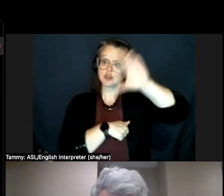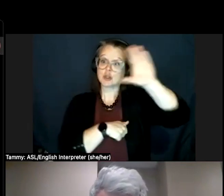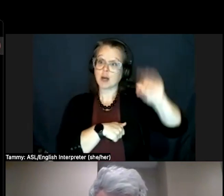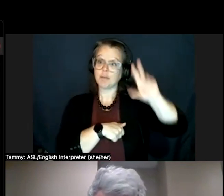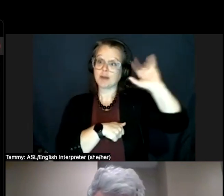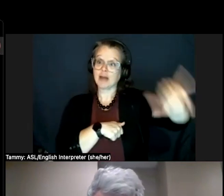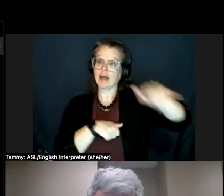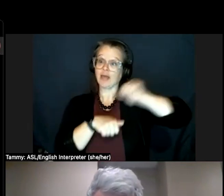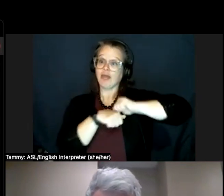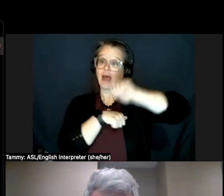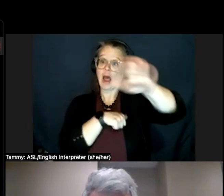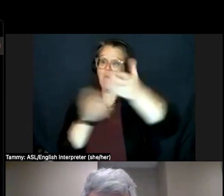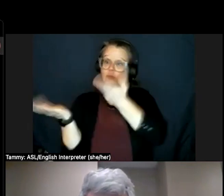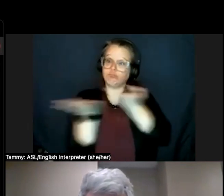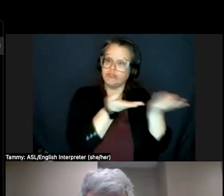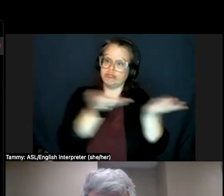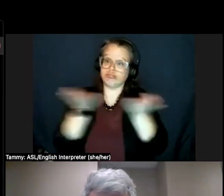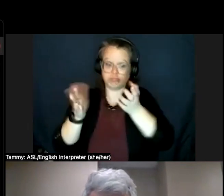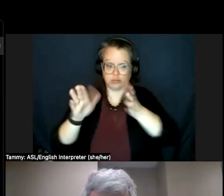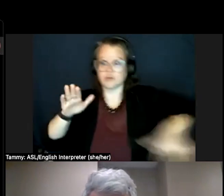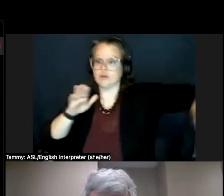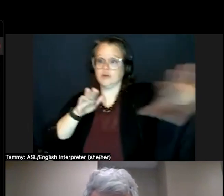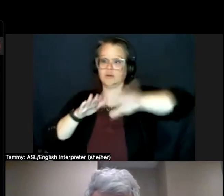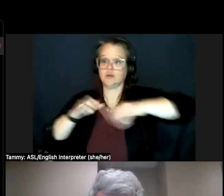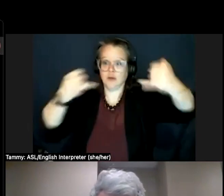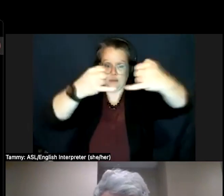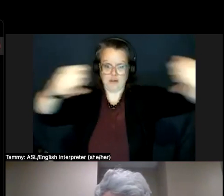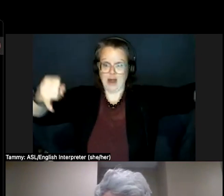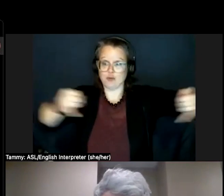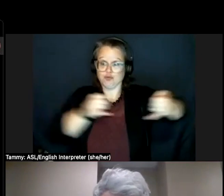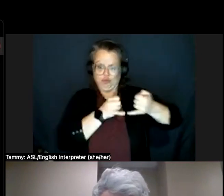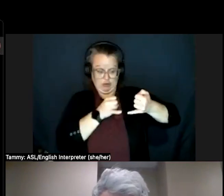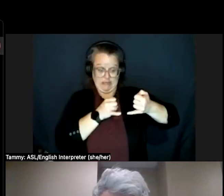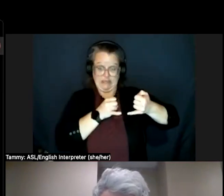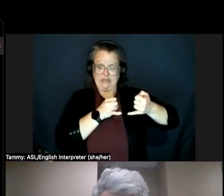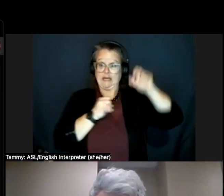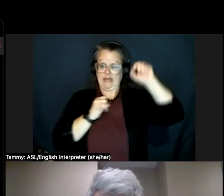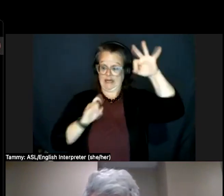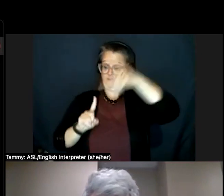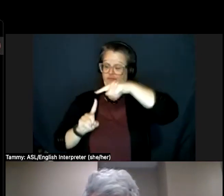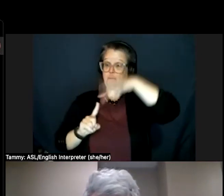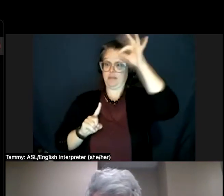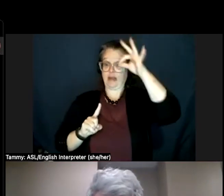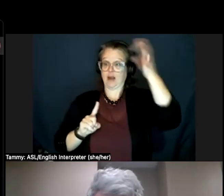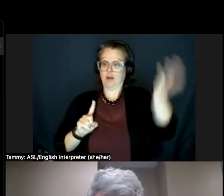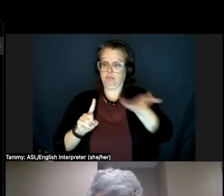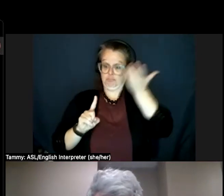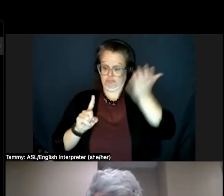that customer. So why is this important? In the past, we've had more of a business-to-business